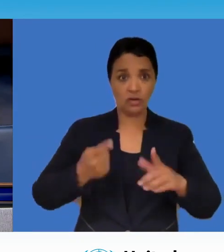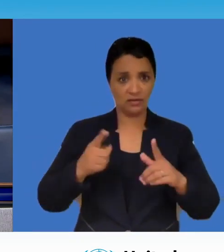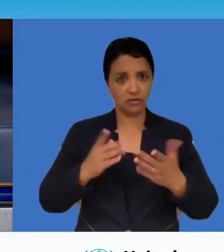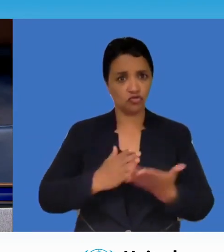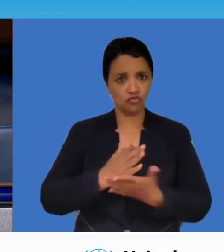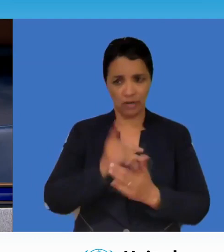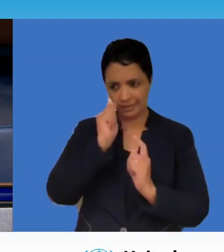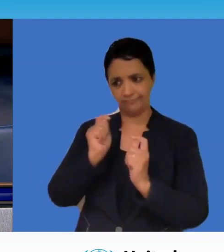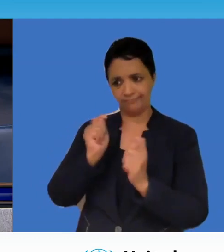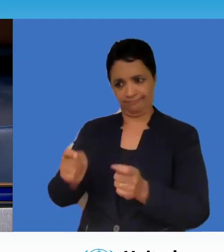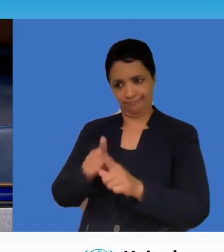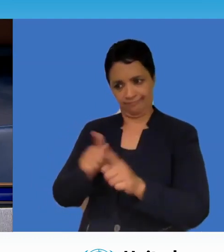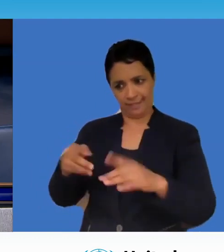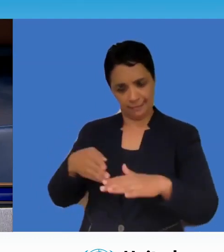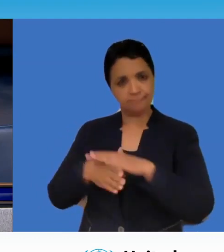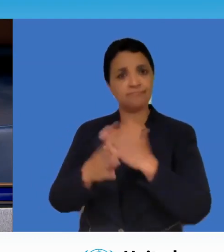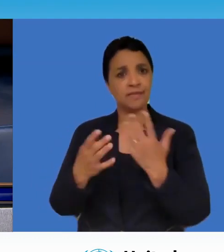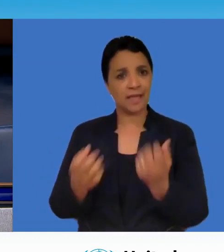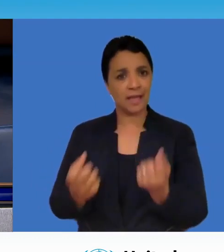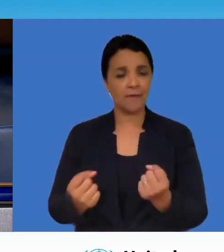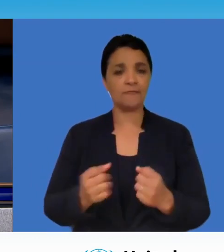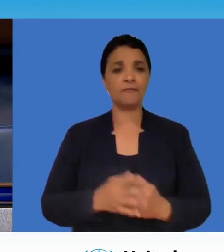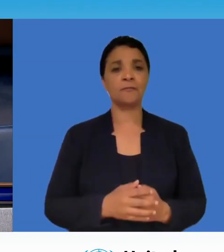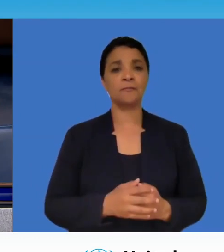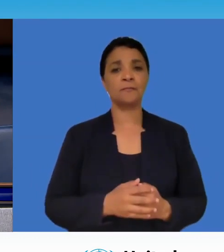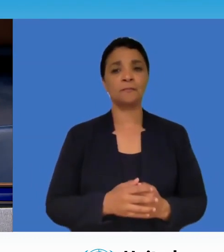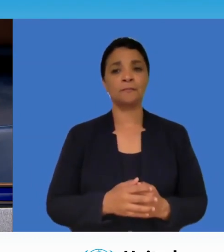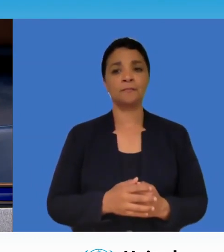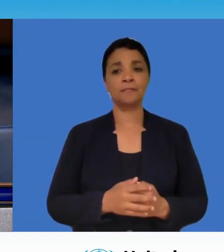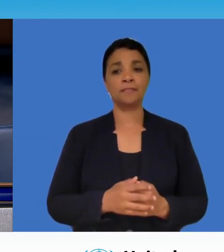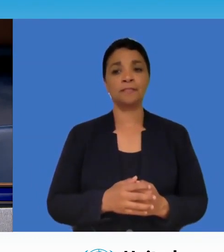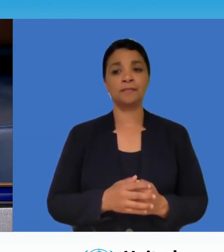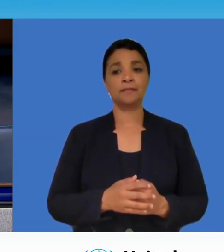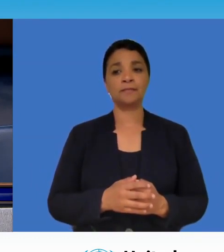protection of safety of people including persons with disabilities in the situation of risk and